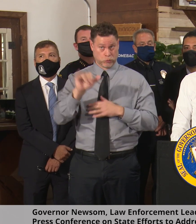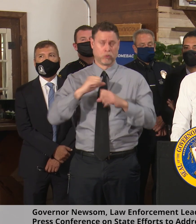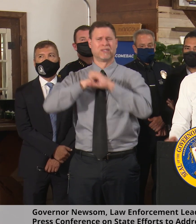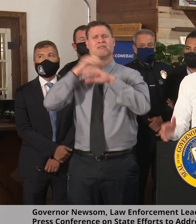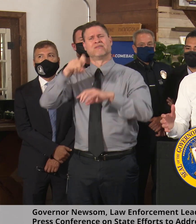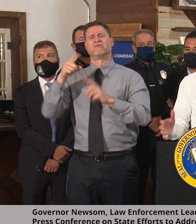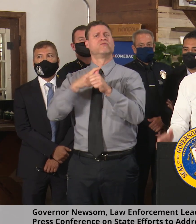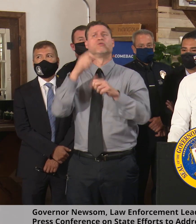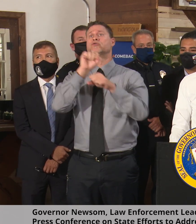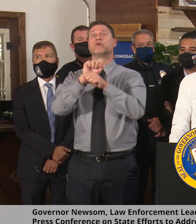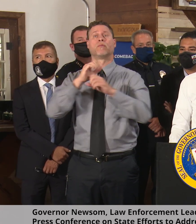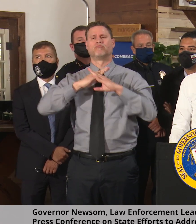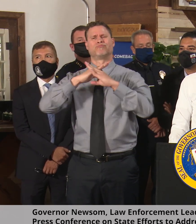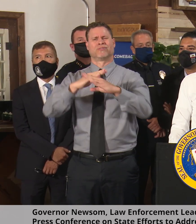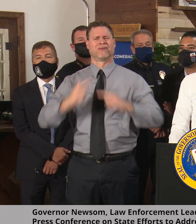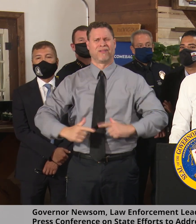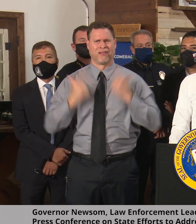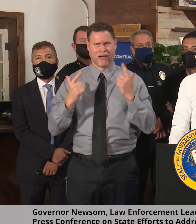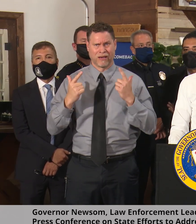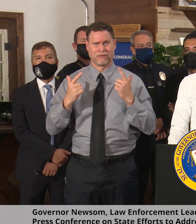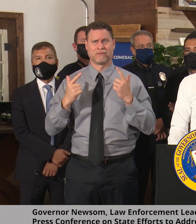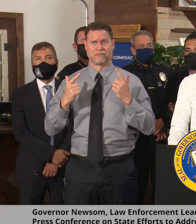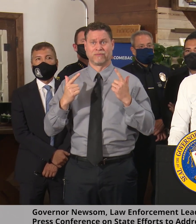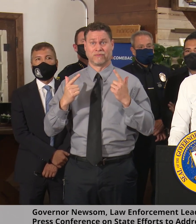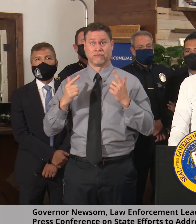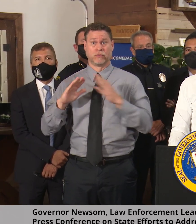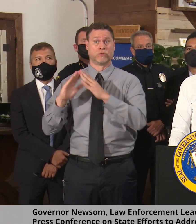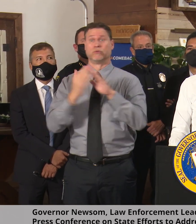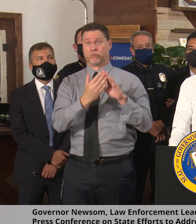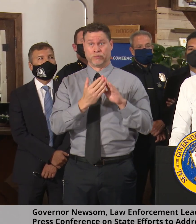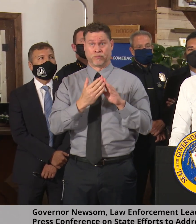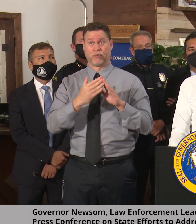to protect livelihoods and that's why I'm so proud that this governor and our legislature